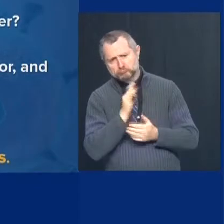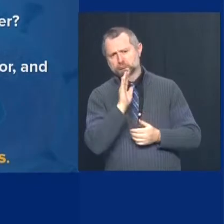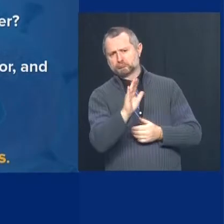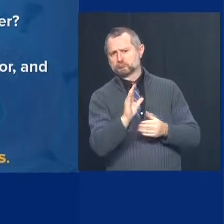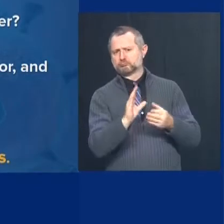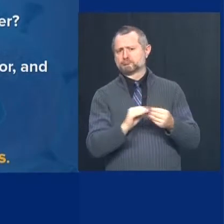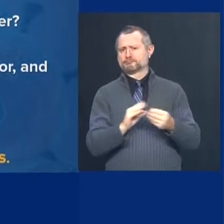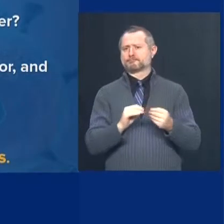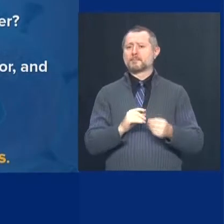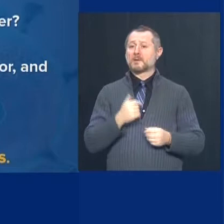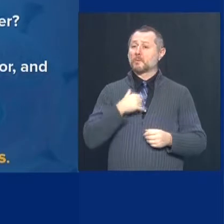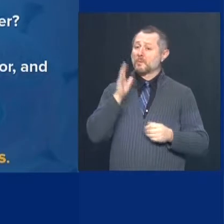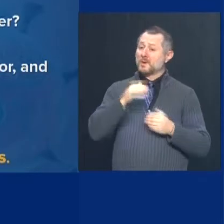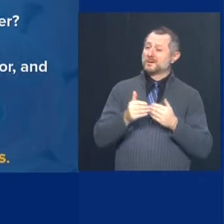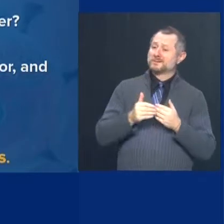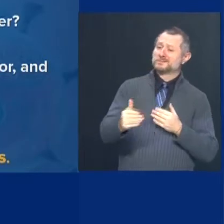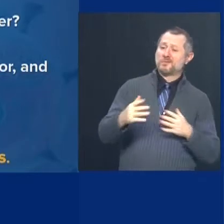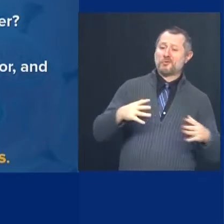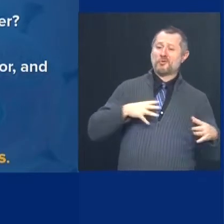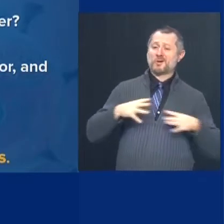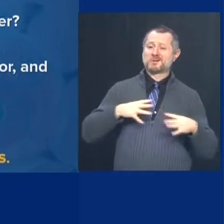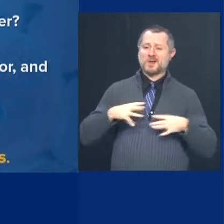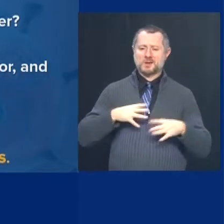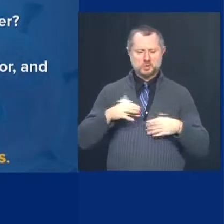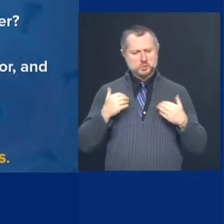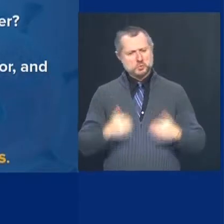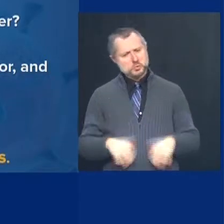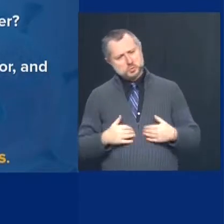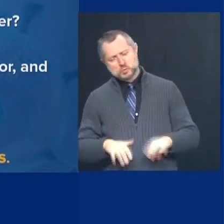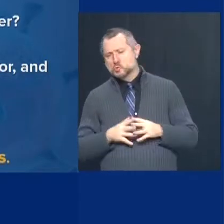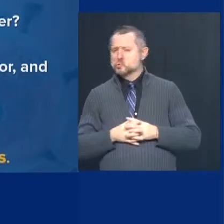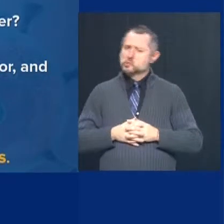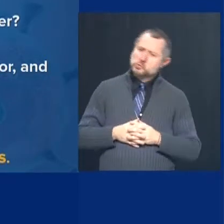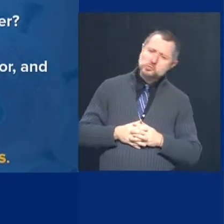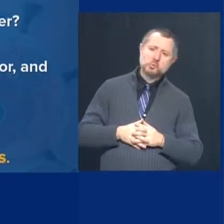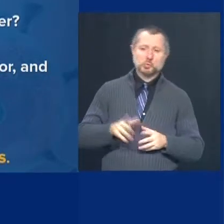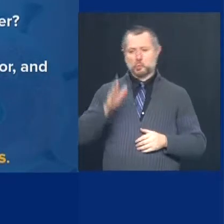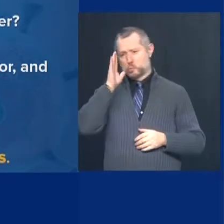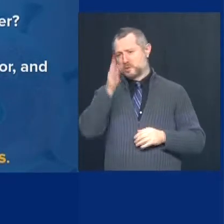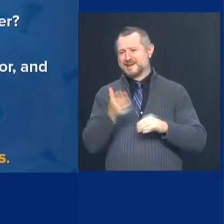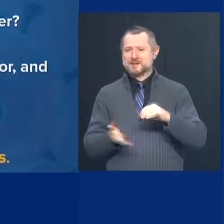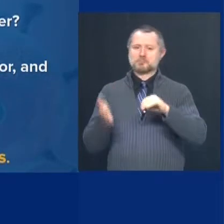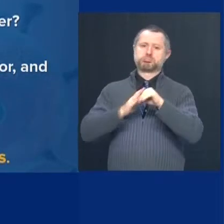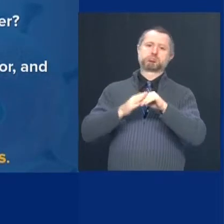DOCTOR, WHAT WE'RE DOING IN GENERAL, YOUR OPINION HAS ALWAYS BEEN VALUABLE TO US.